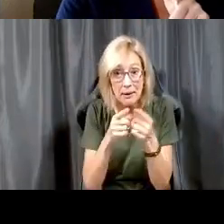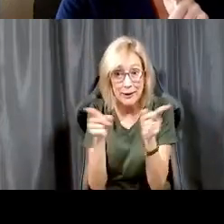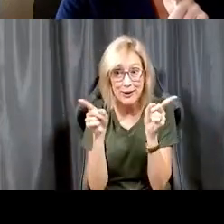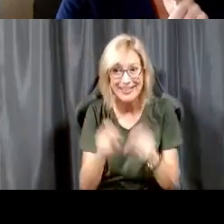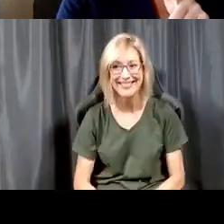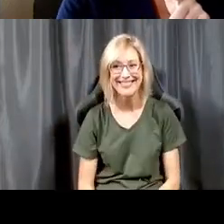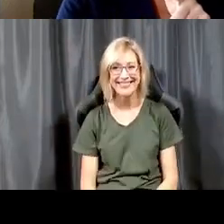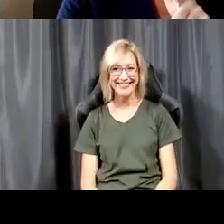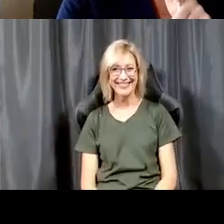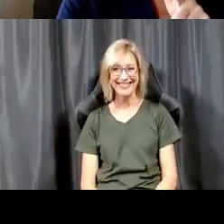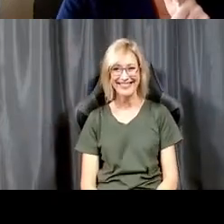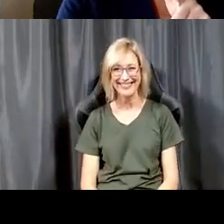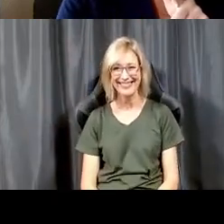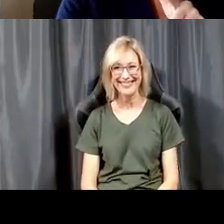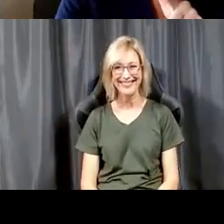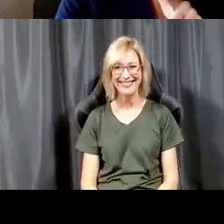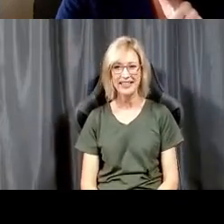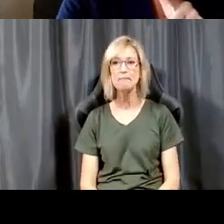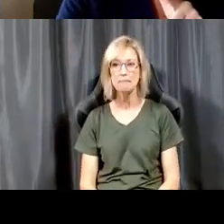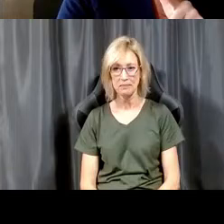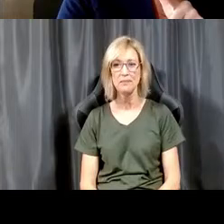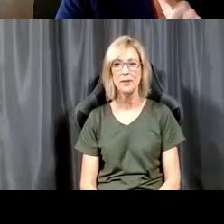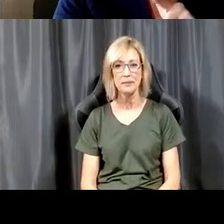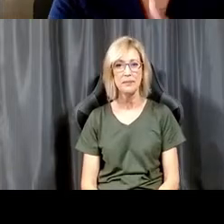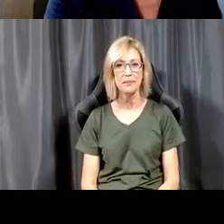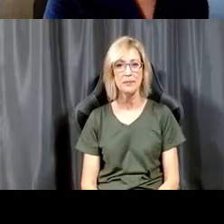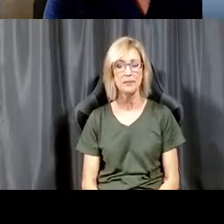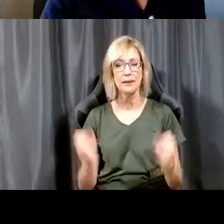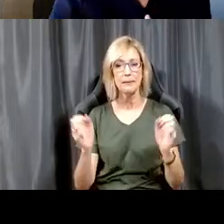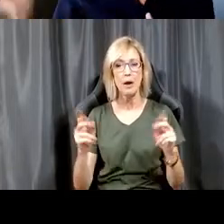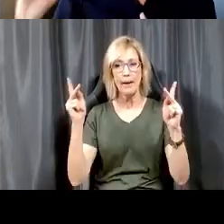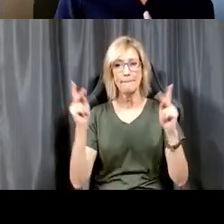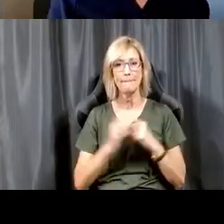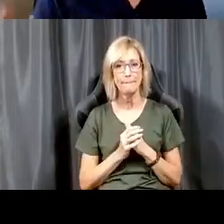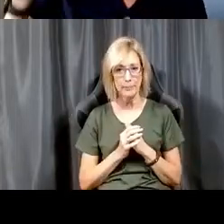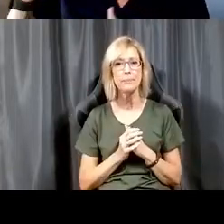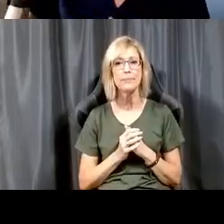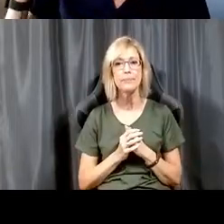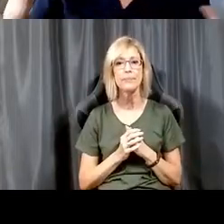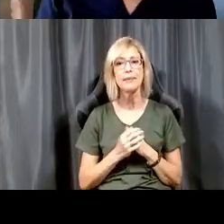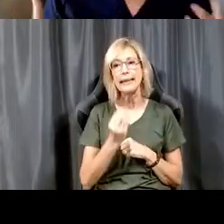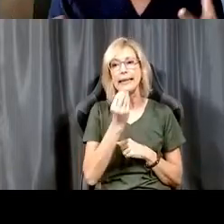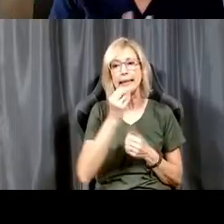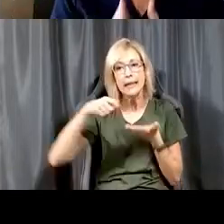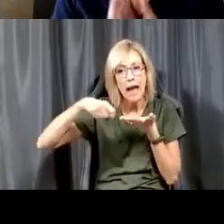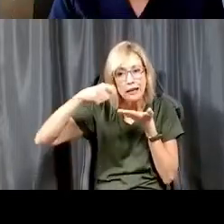I'll go turnover this side. Okay. All right. Eating. This is probably